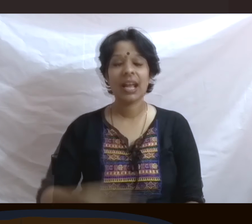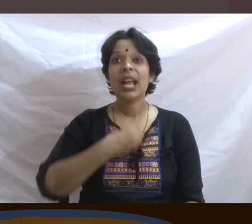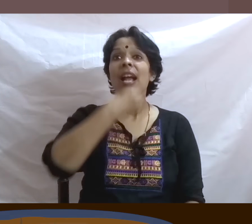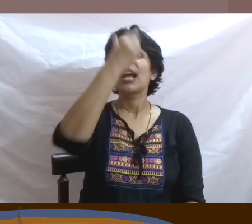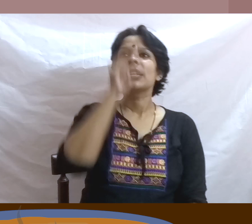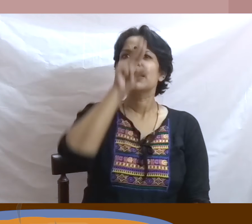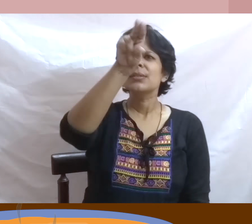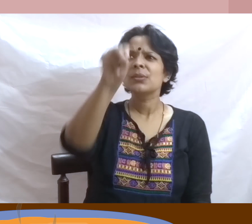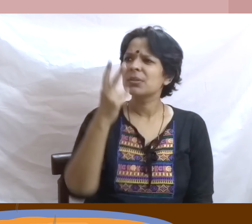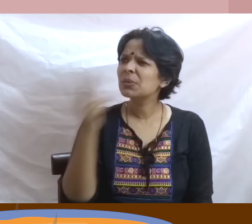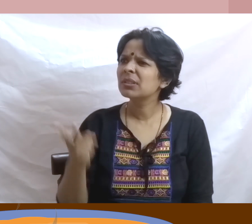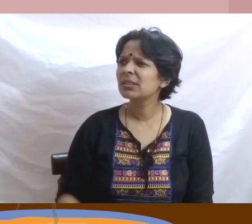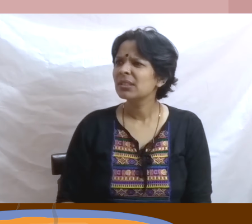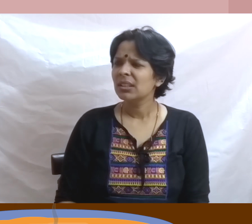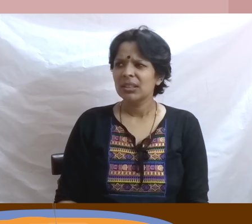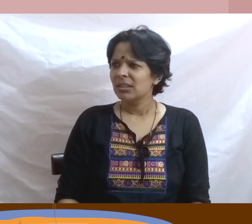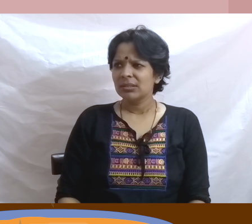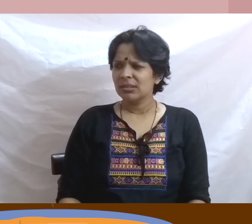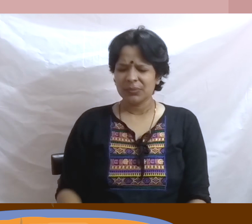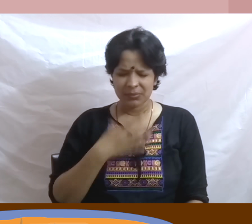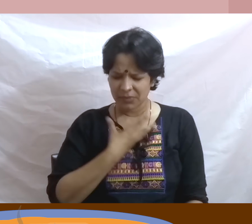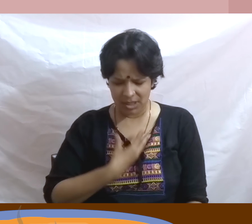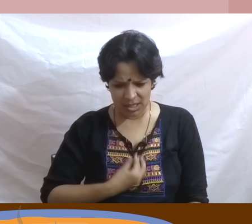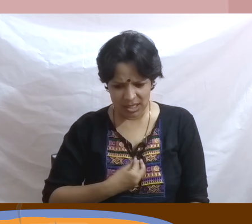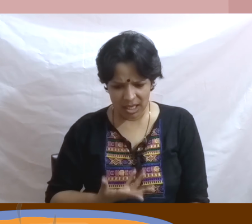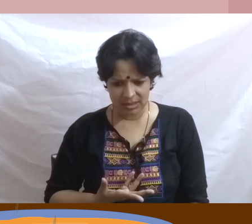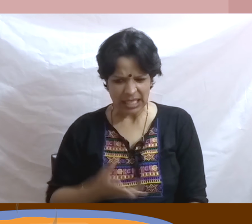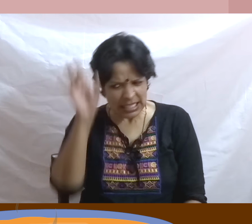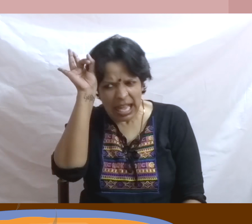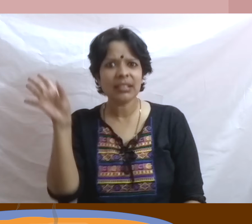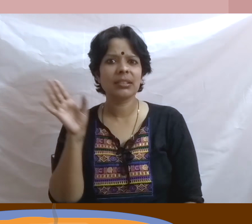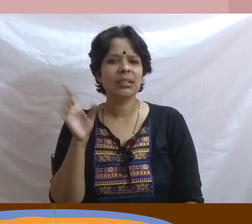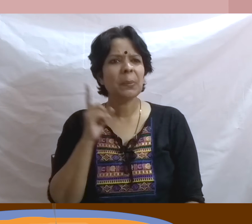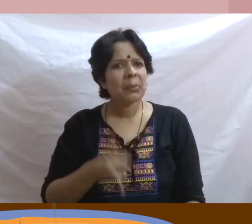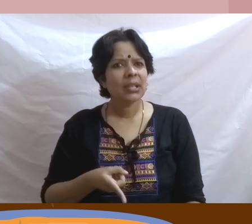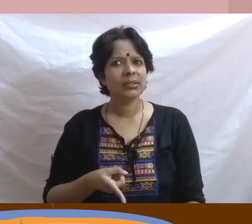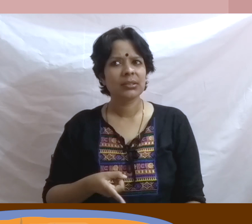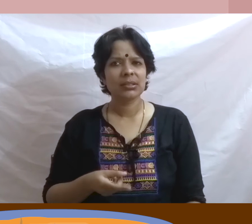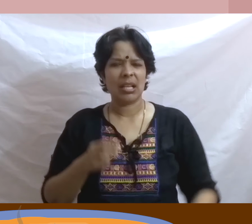The hungry stork was very angry at the fox. But the stork was a calm and even tempered fellow,